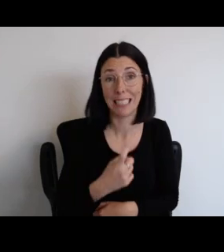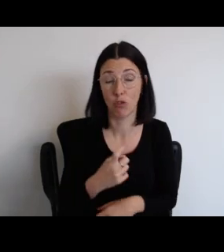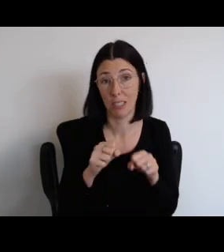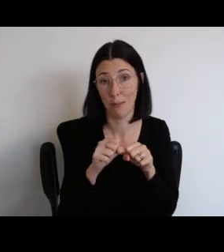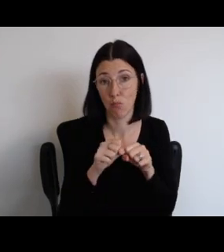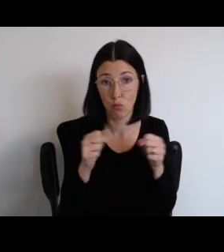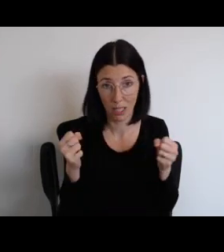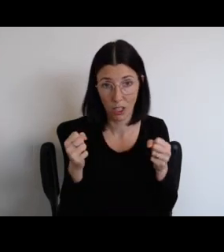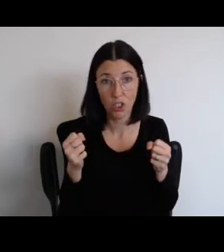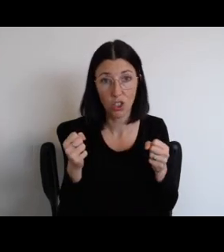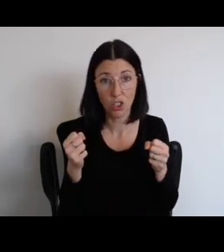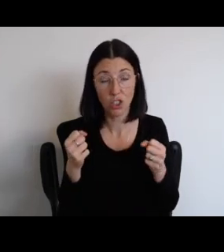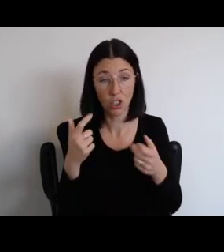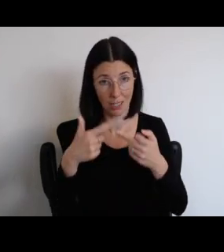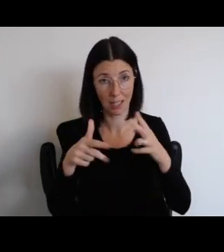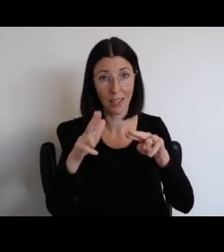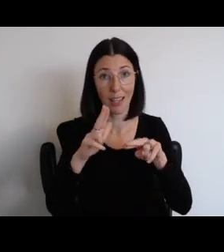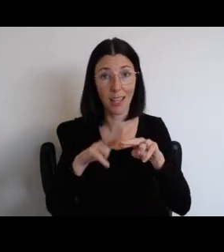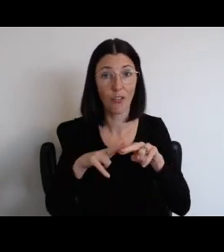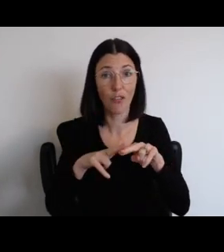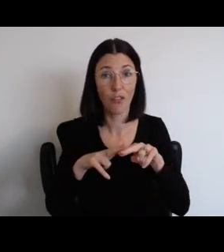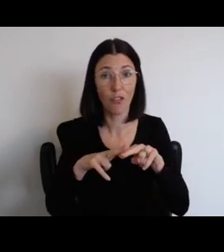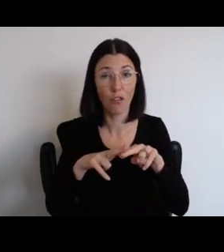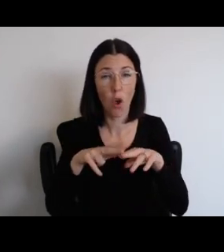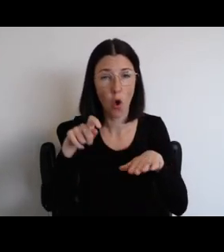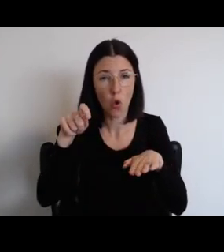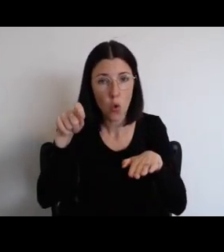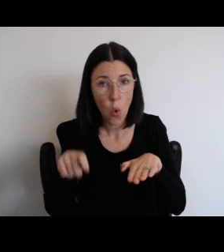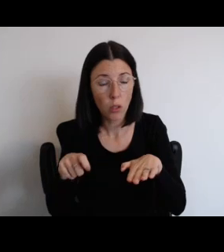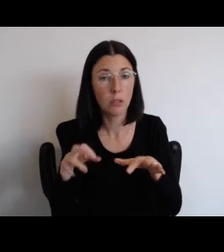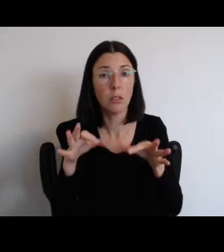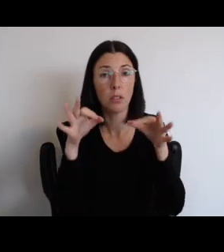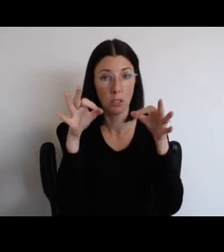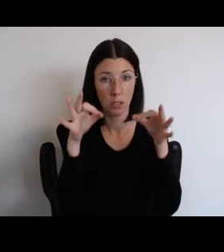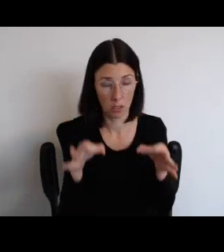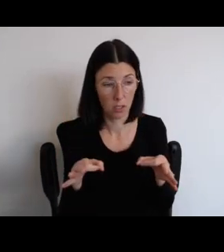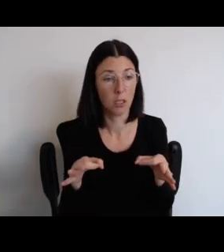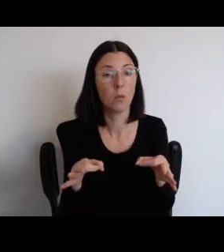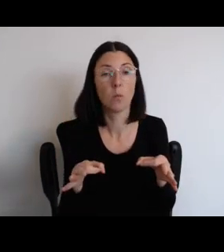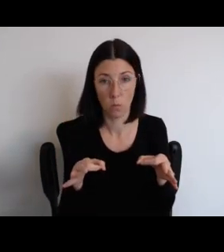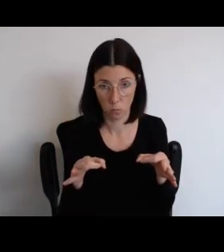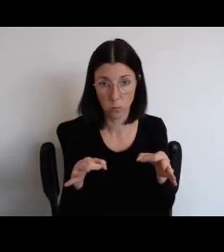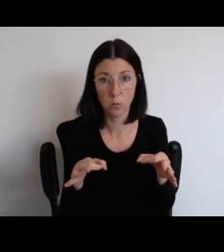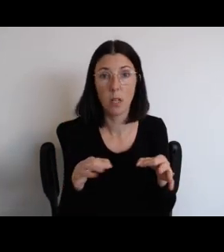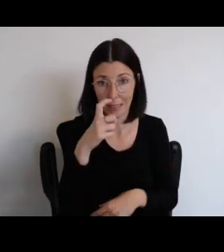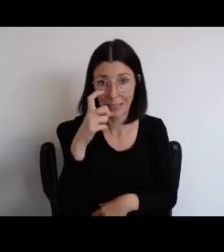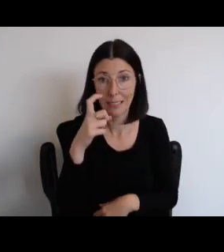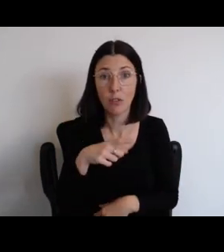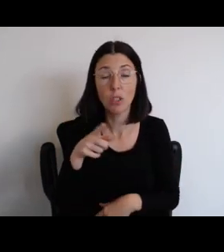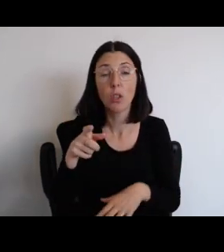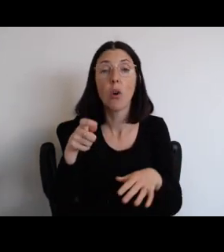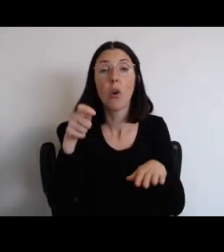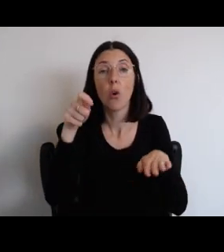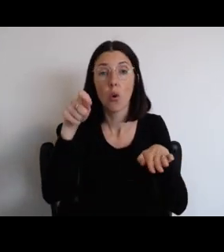higher degree so beyond a reasonable doubt then the court can impose quite significant penalties